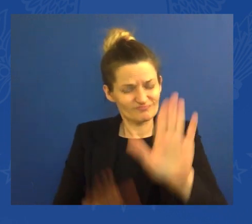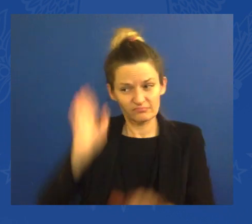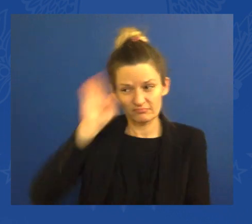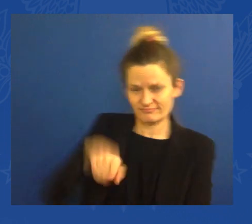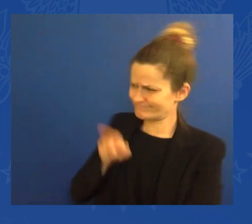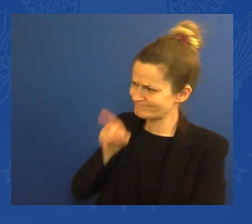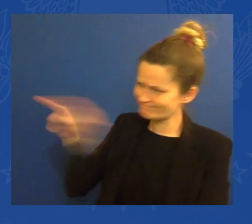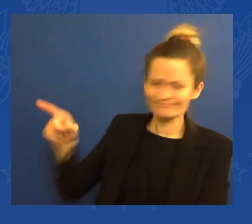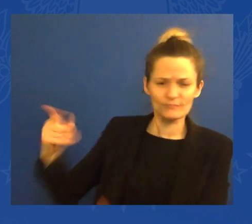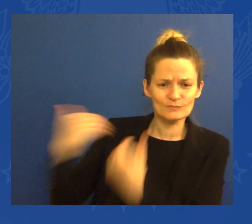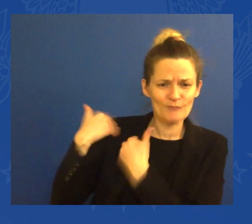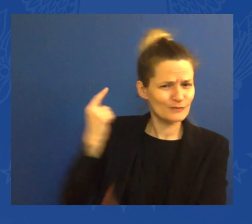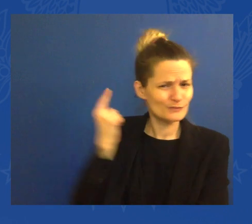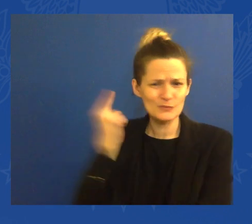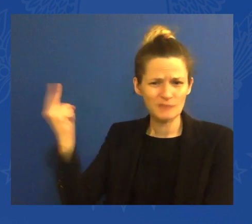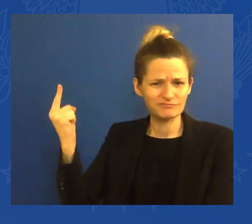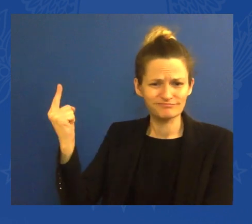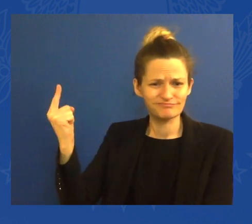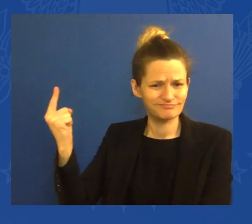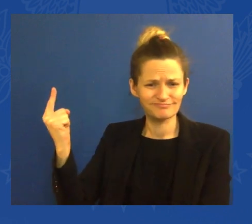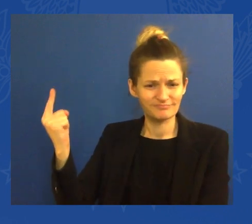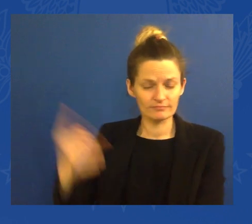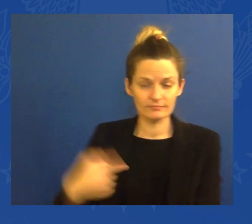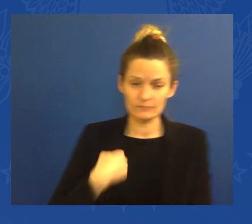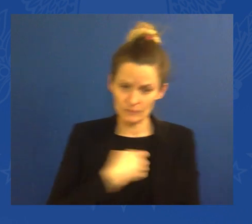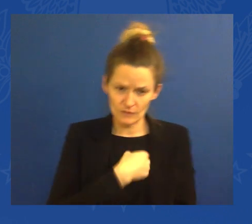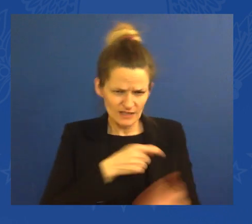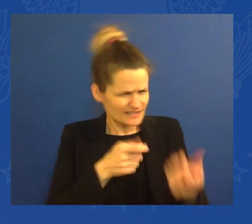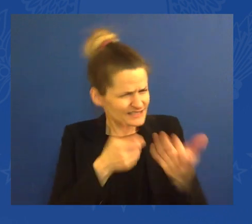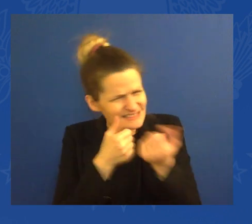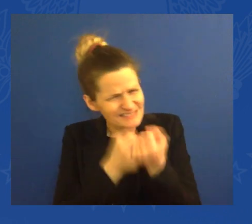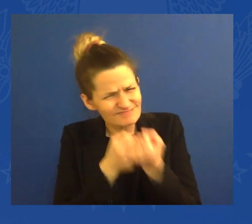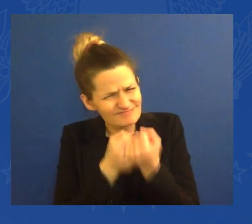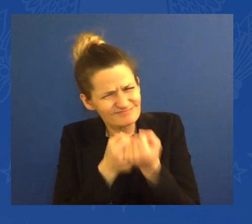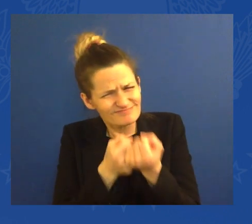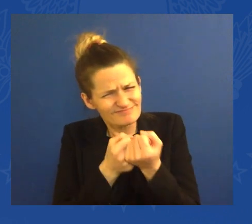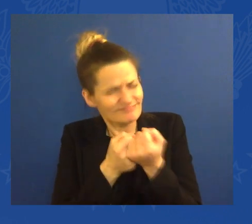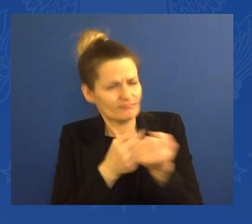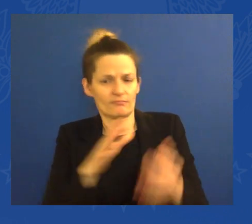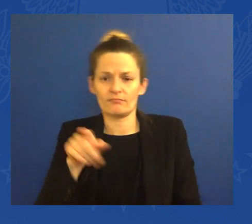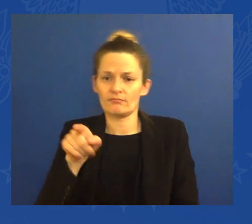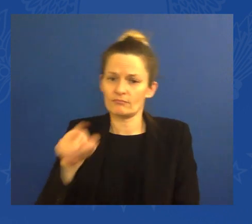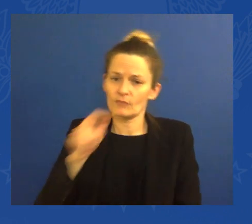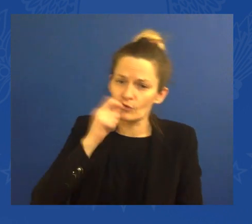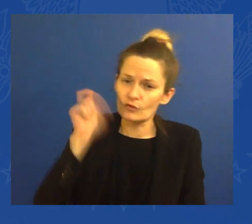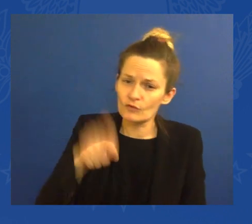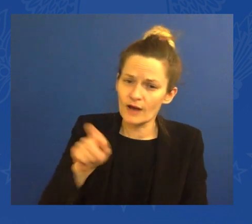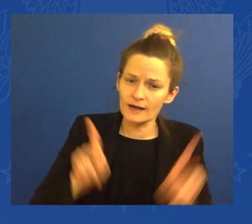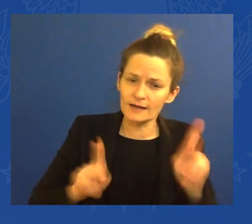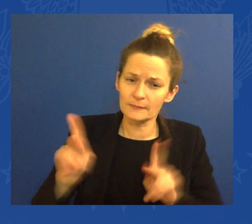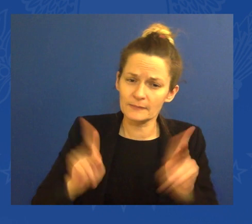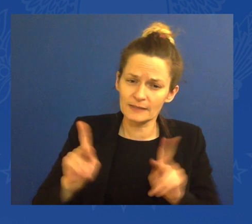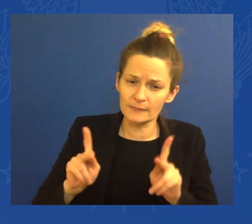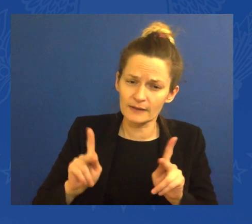as they defend their country and help ease their suffering in the process. When the history of this era is written,